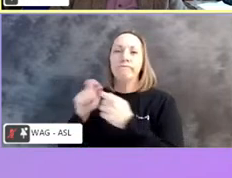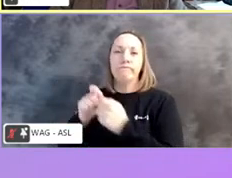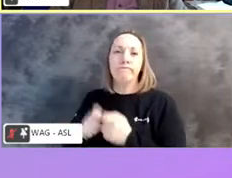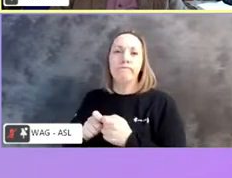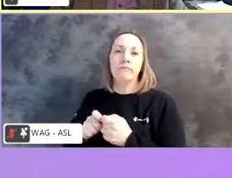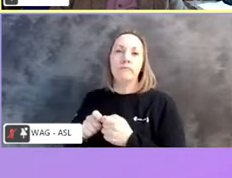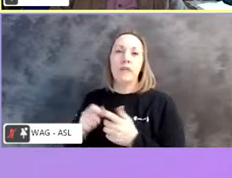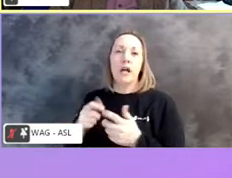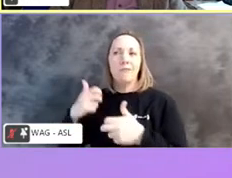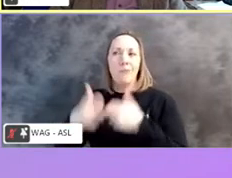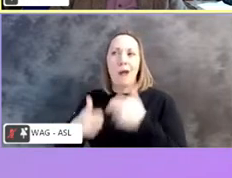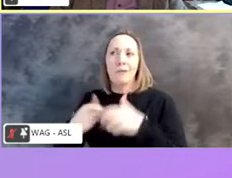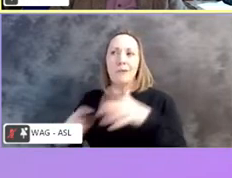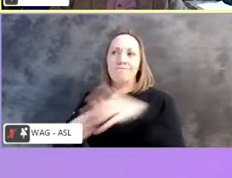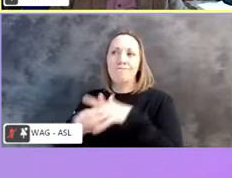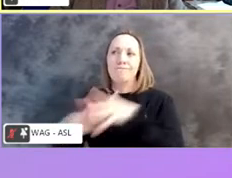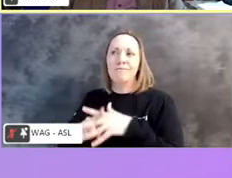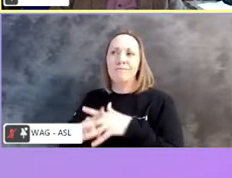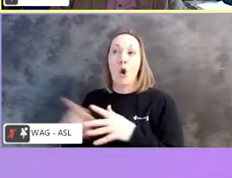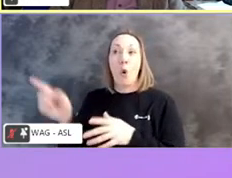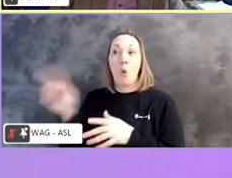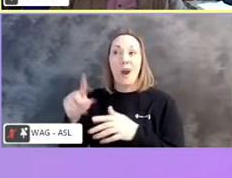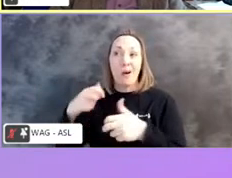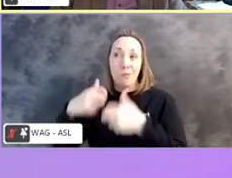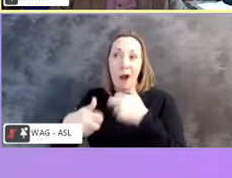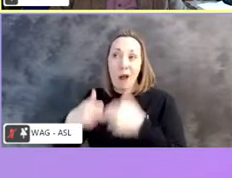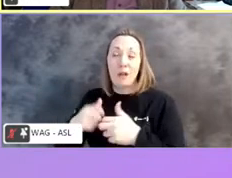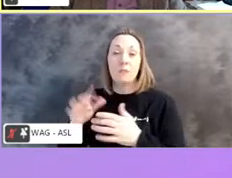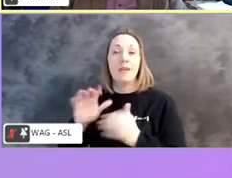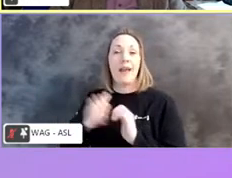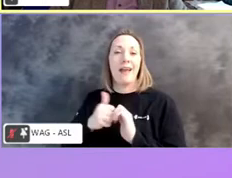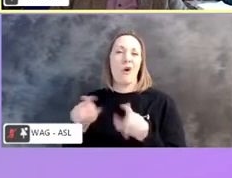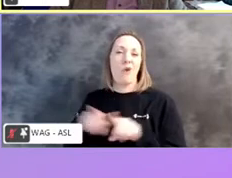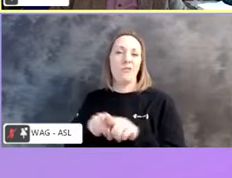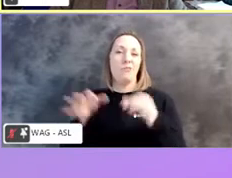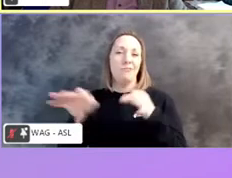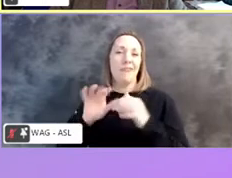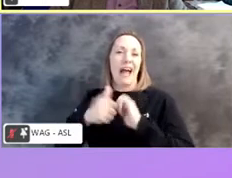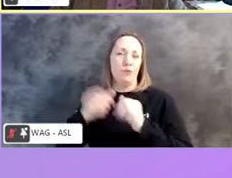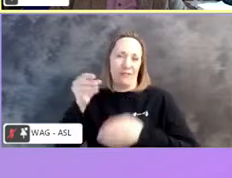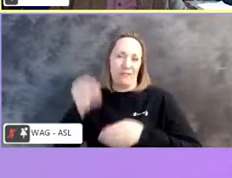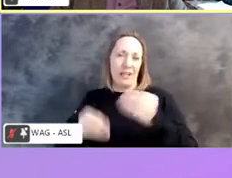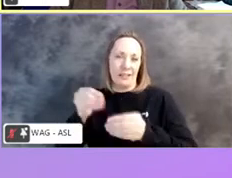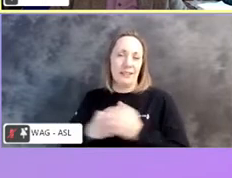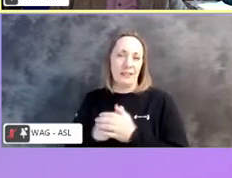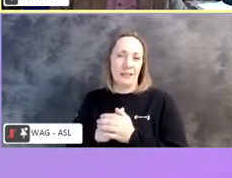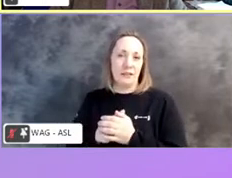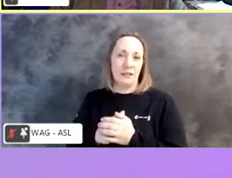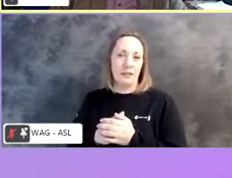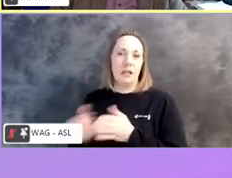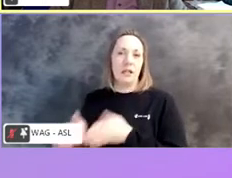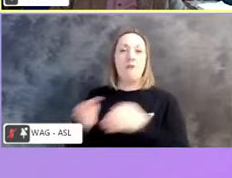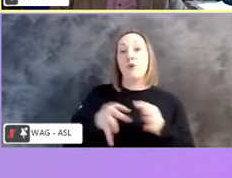compliance. So for in-depth review, as every public body gets a dashboard of results the details of